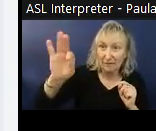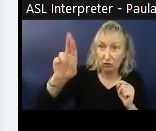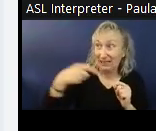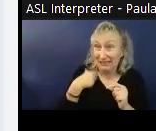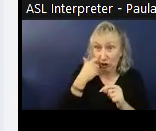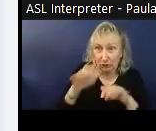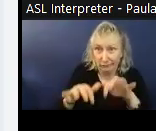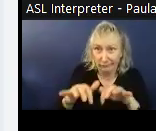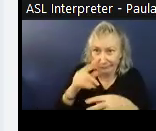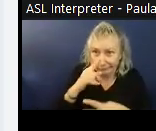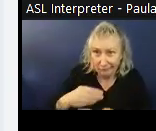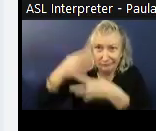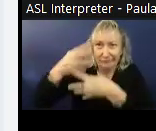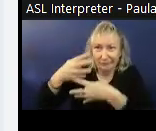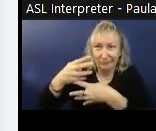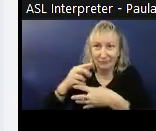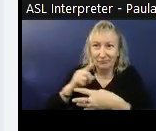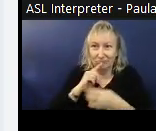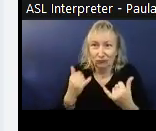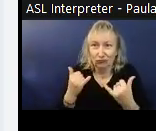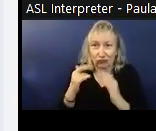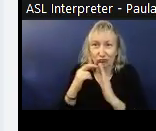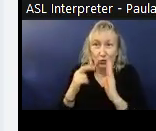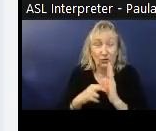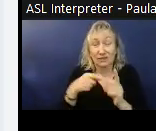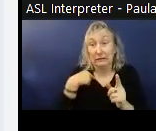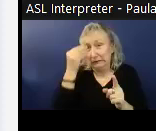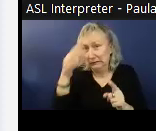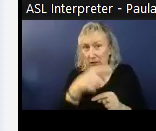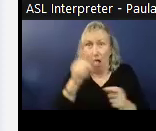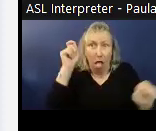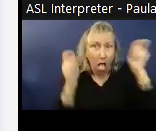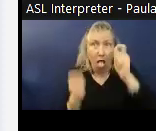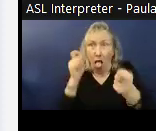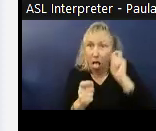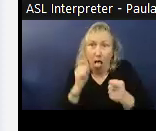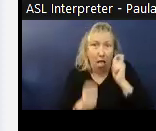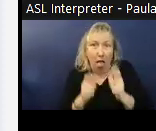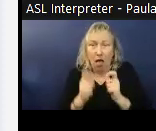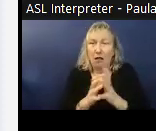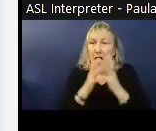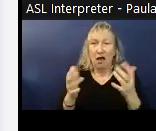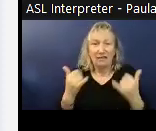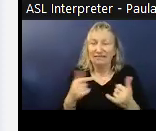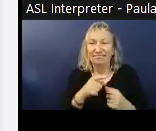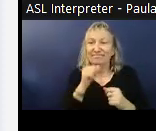and so this thing has gone through so many versions. I'm sorry that that the tracking isn't perfect,